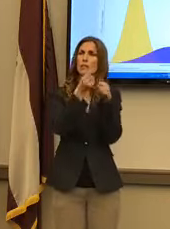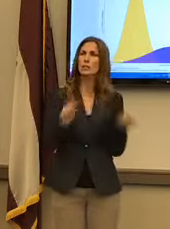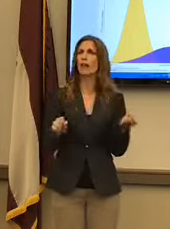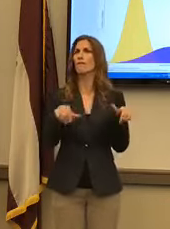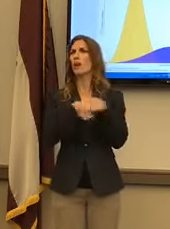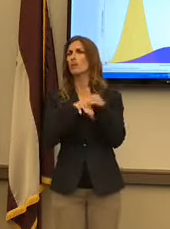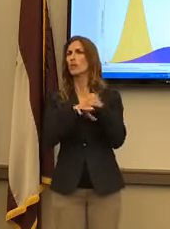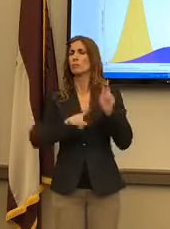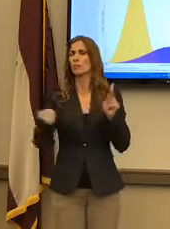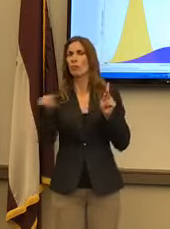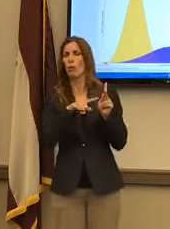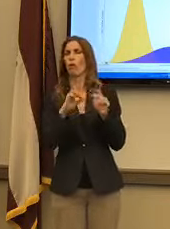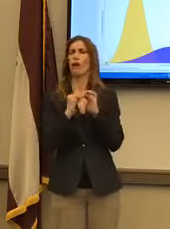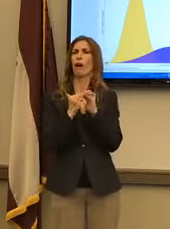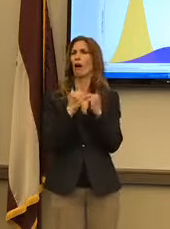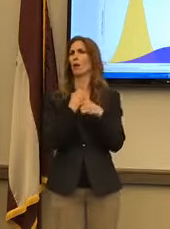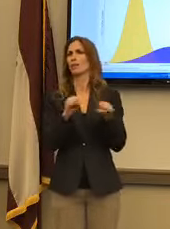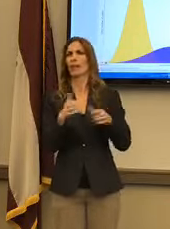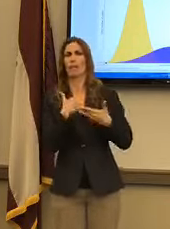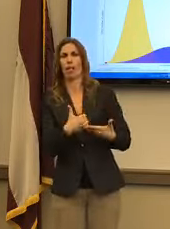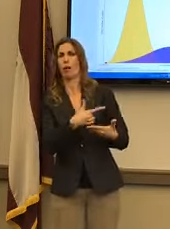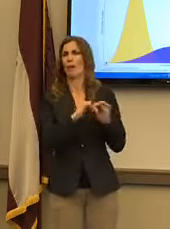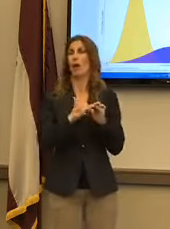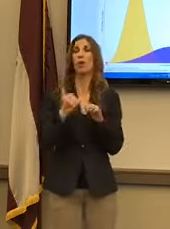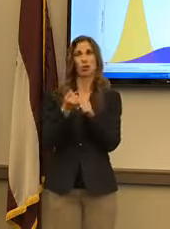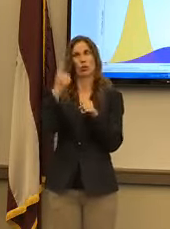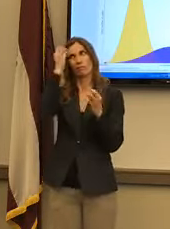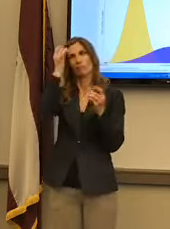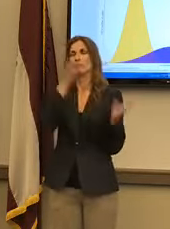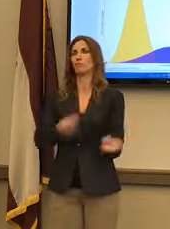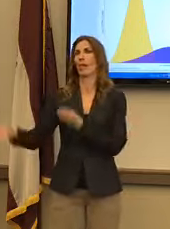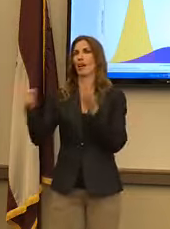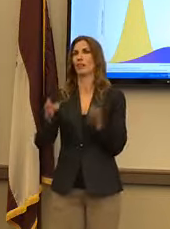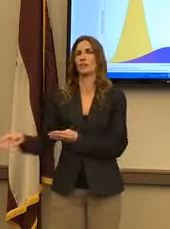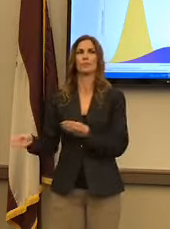for people so this is the time to be making plans